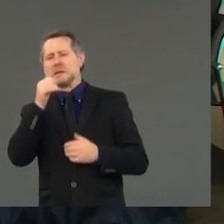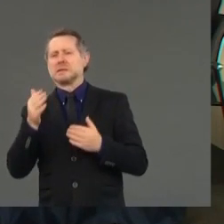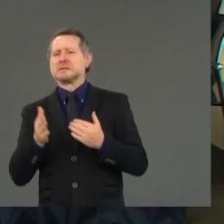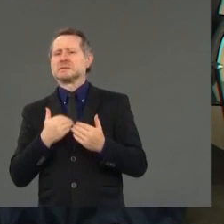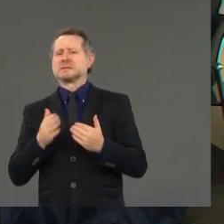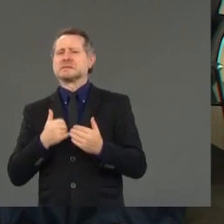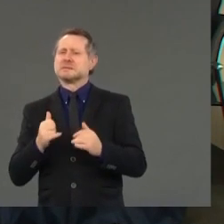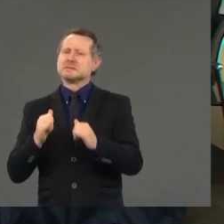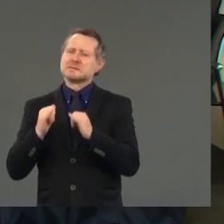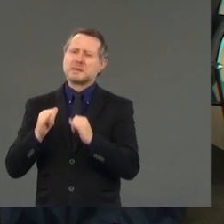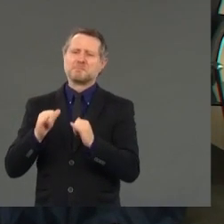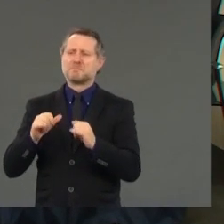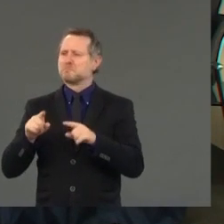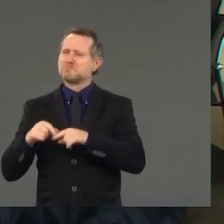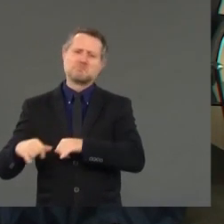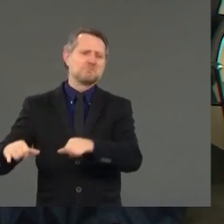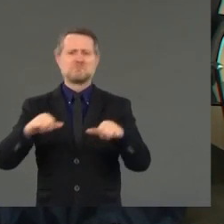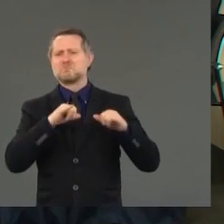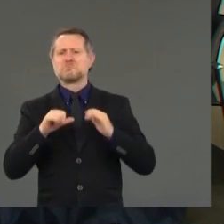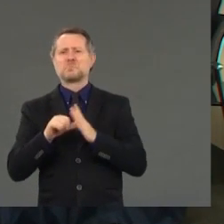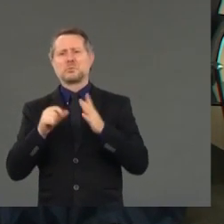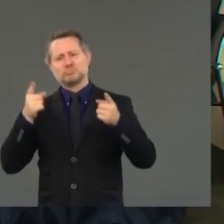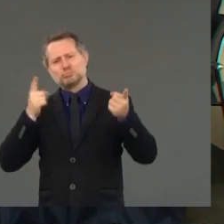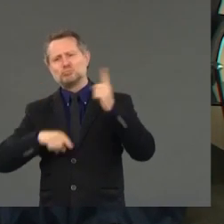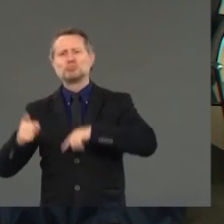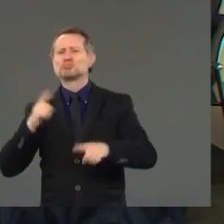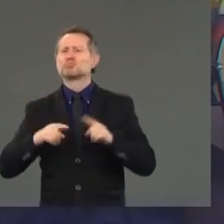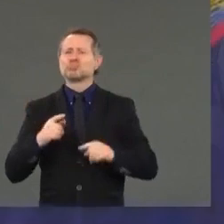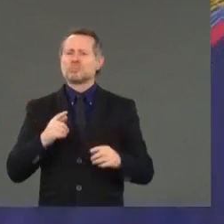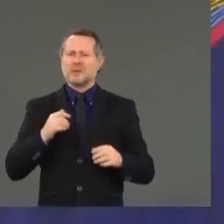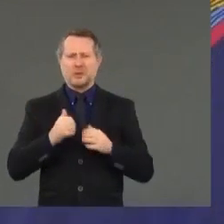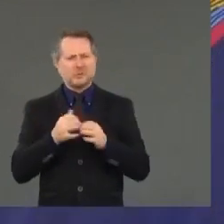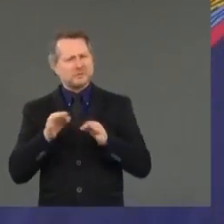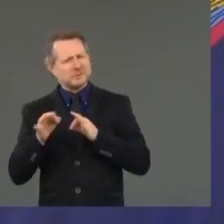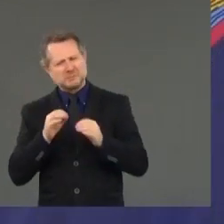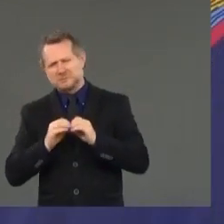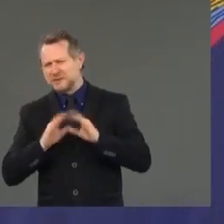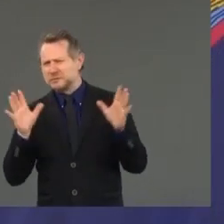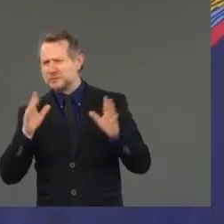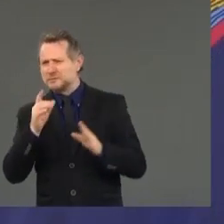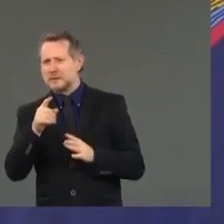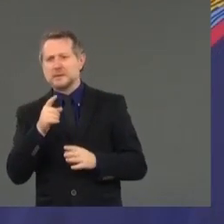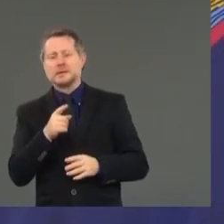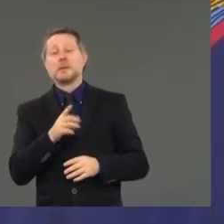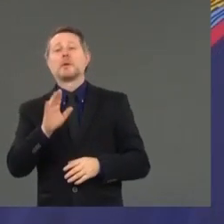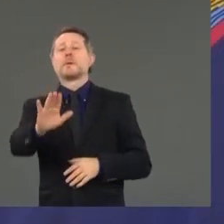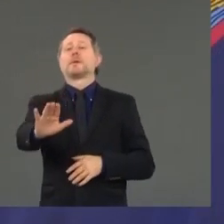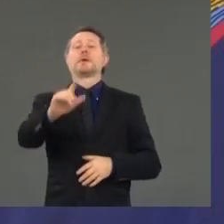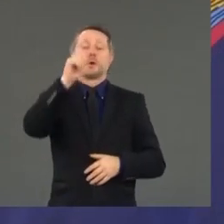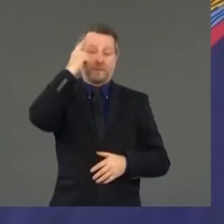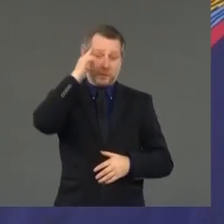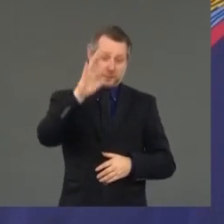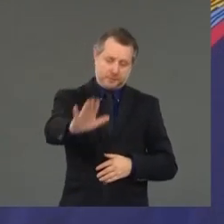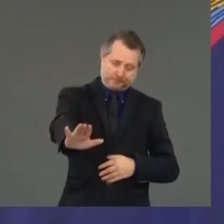WHY IS IT SO DIFFICULT TO GET ON THE SAME PAGE AND HOW DO YOU BRING CLARITY TO NEW YORKERS